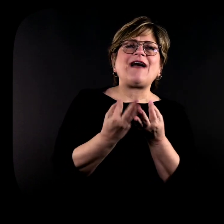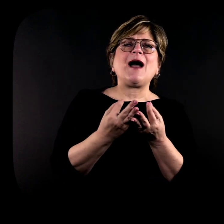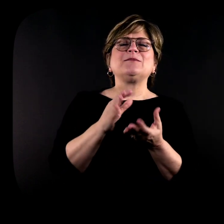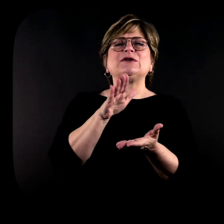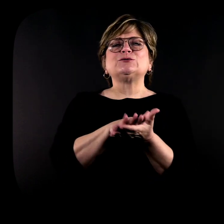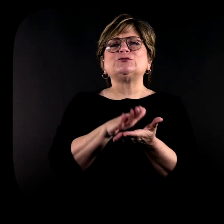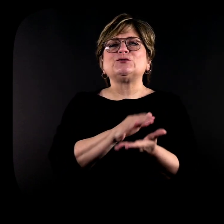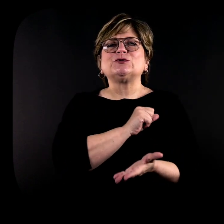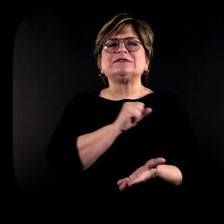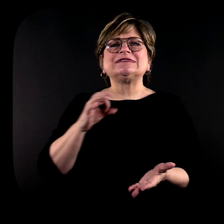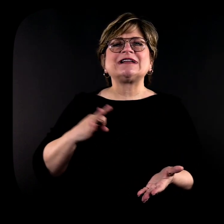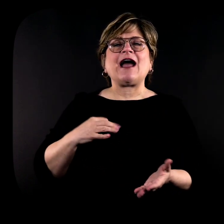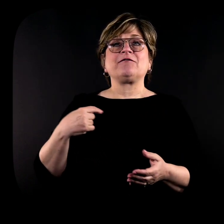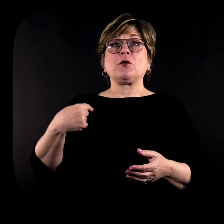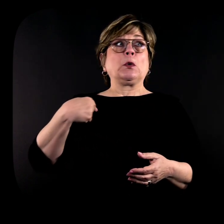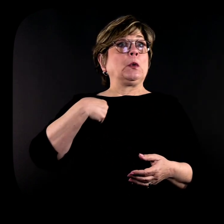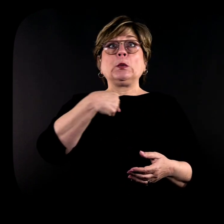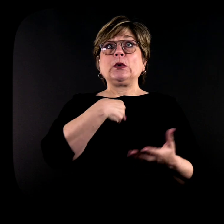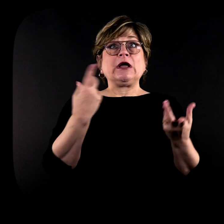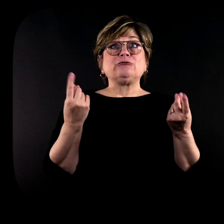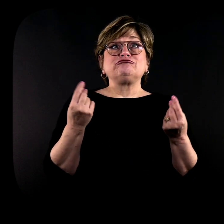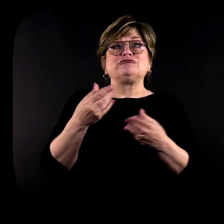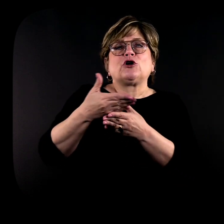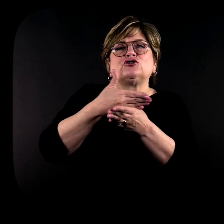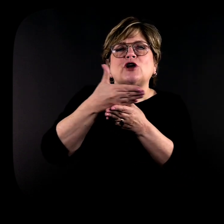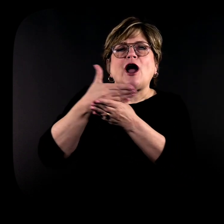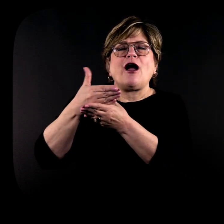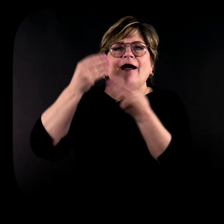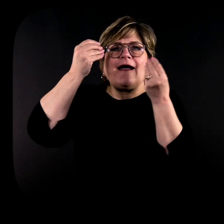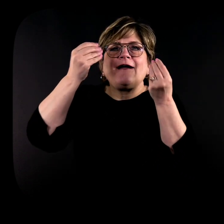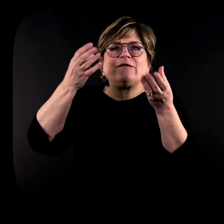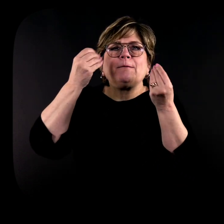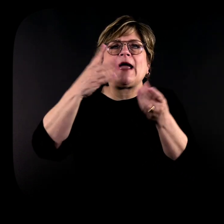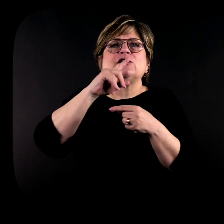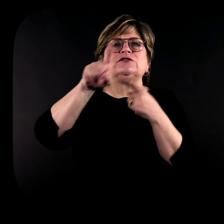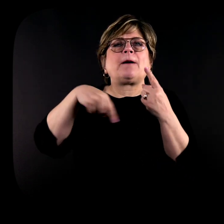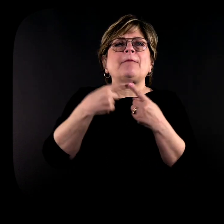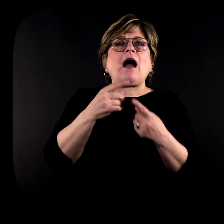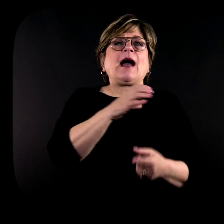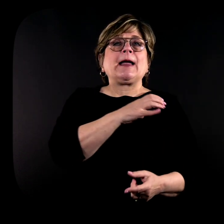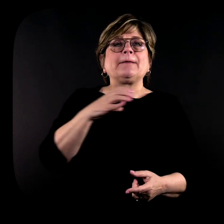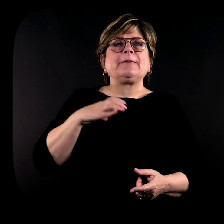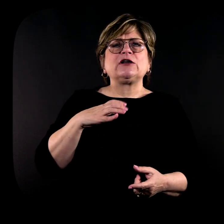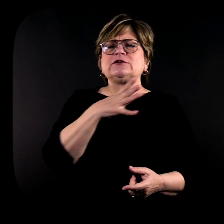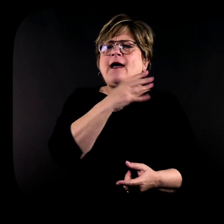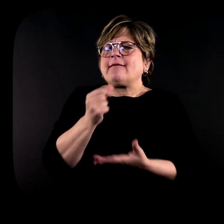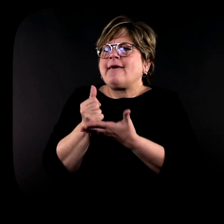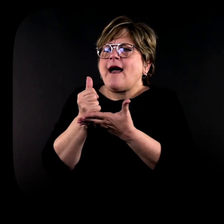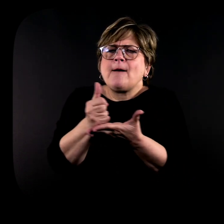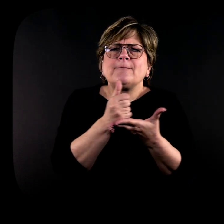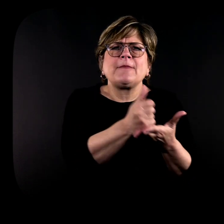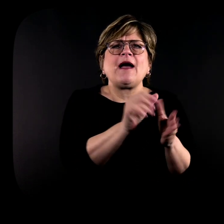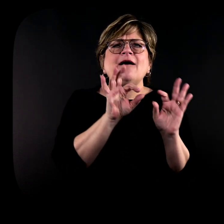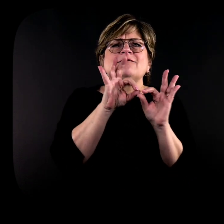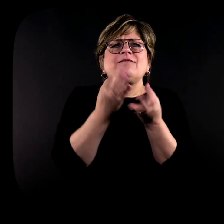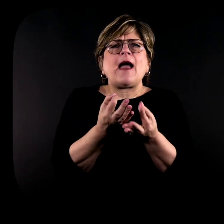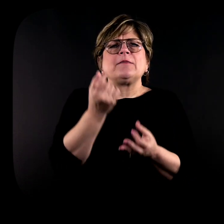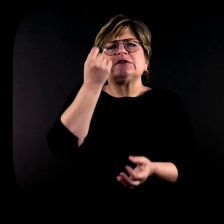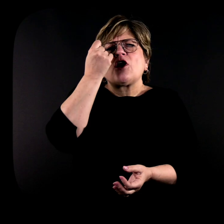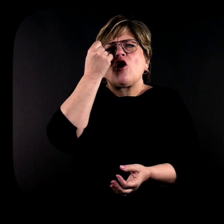and school staff. We shared information about the Commission and helped families understand